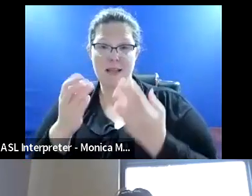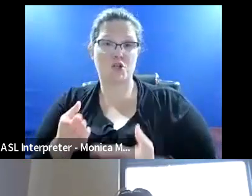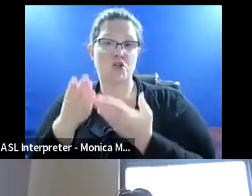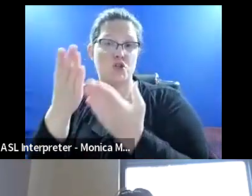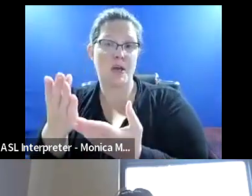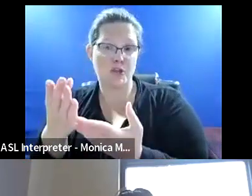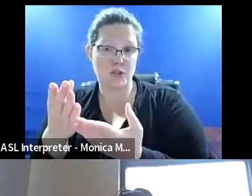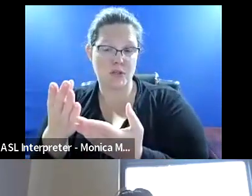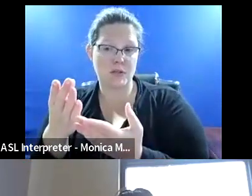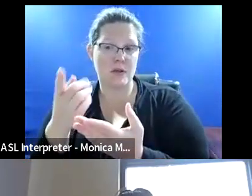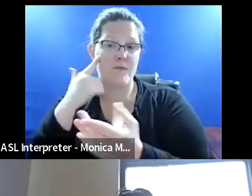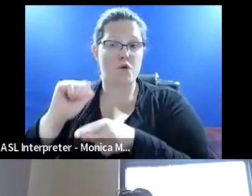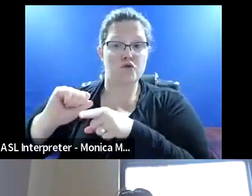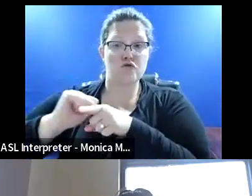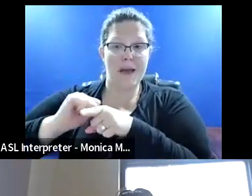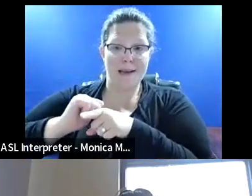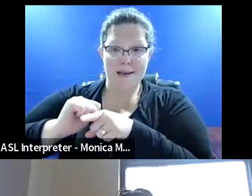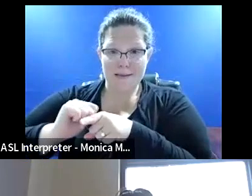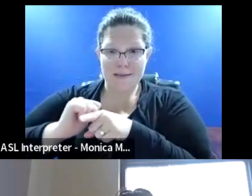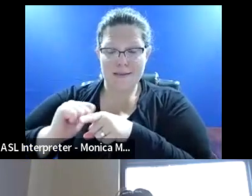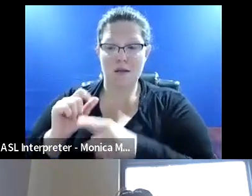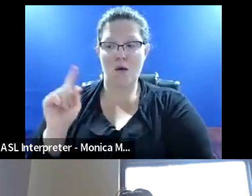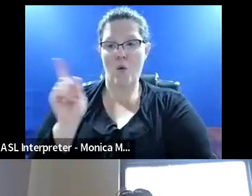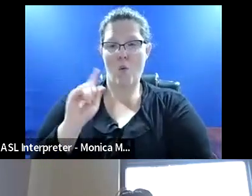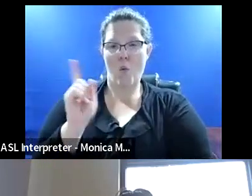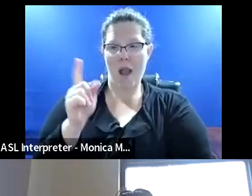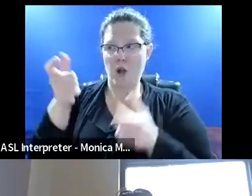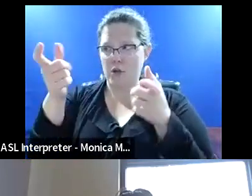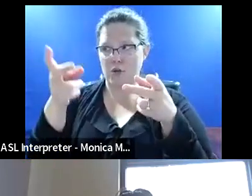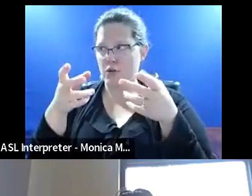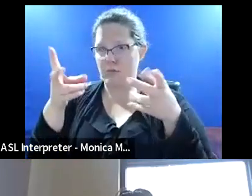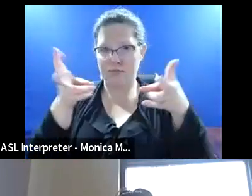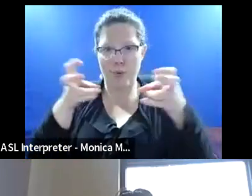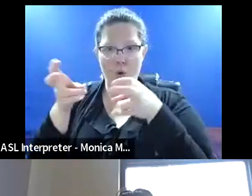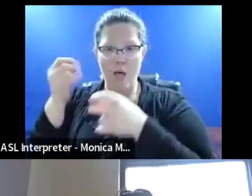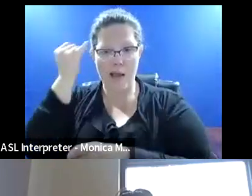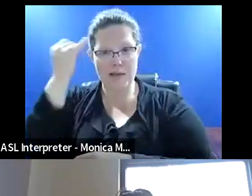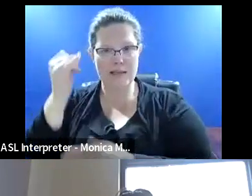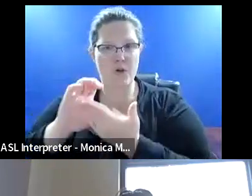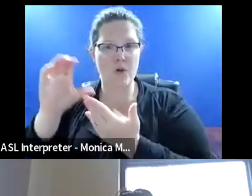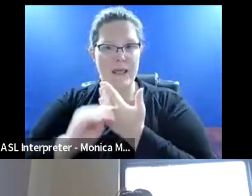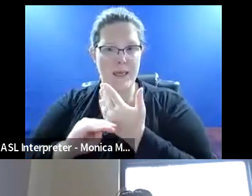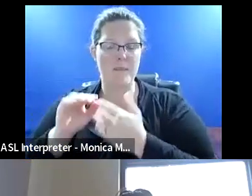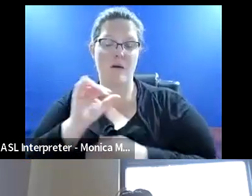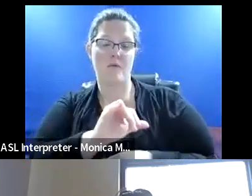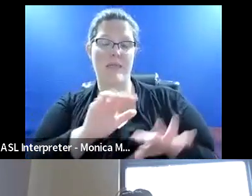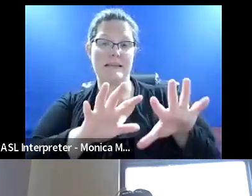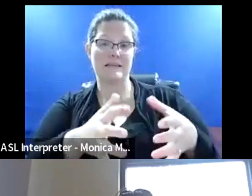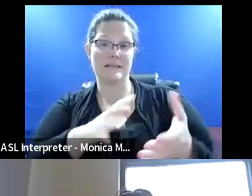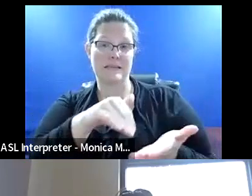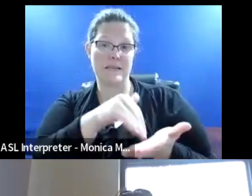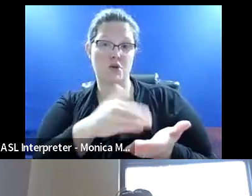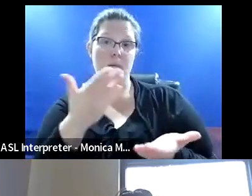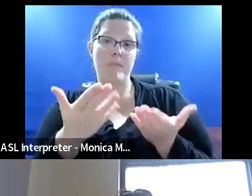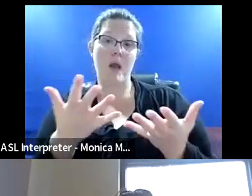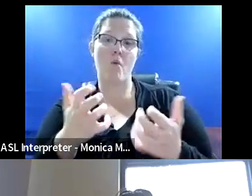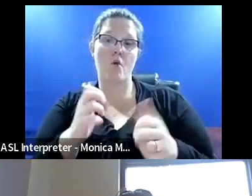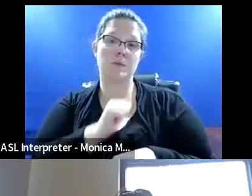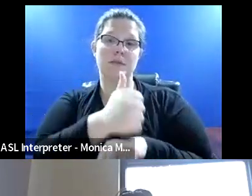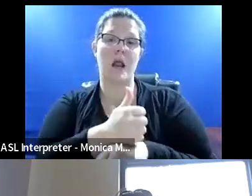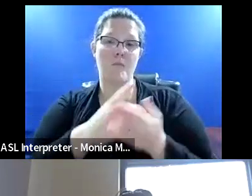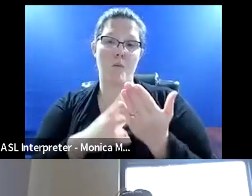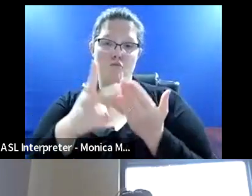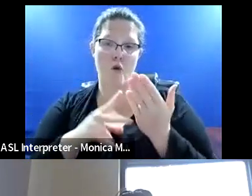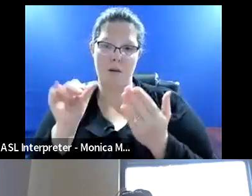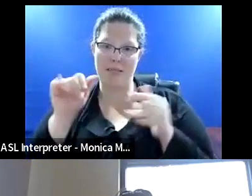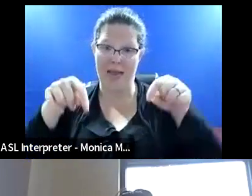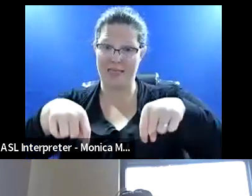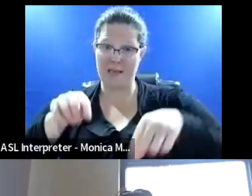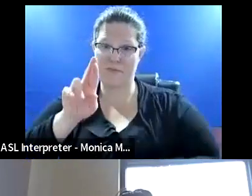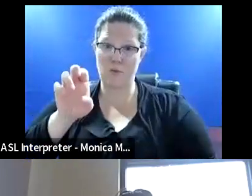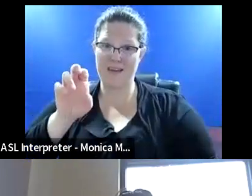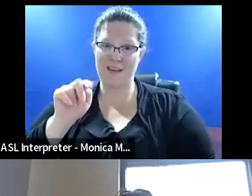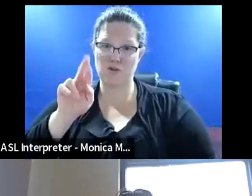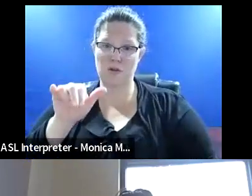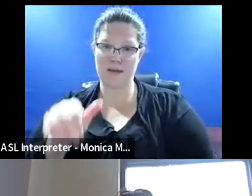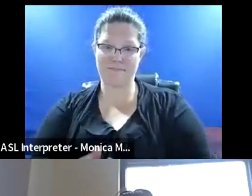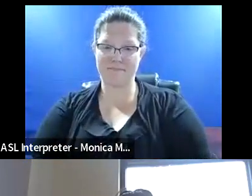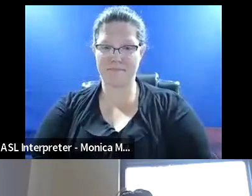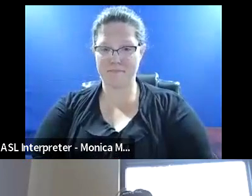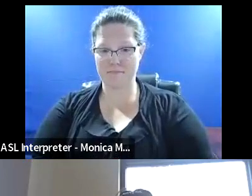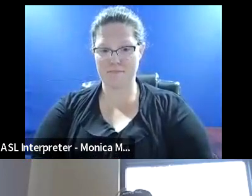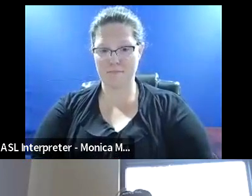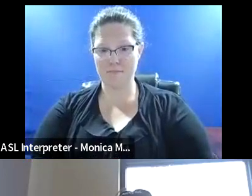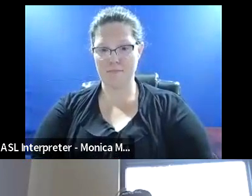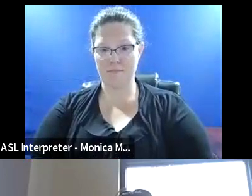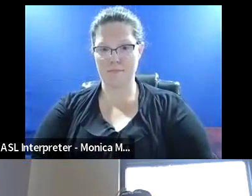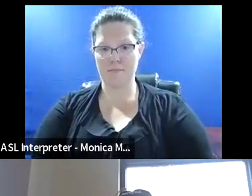I SEE MY COLLEAGUE IS ASKING, I THINK THIS IS A GREAT WAY TO END THE CALL.